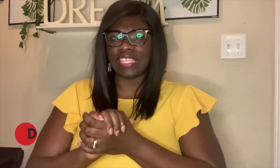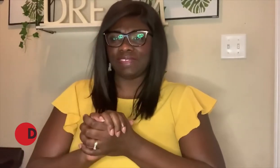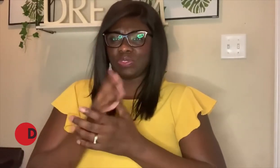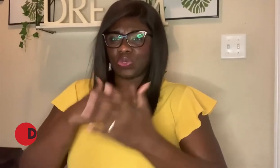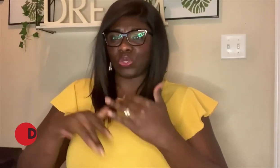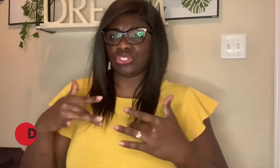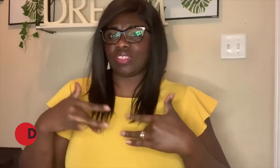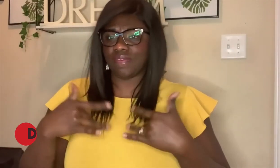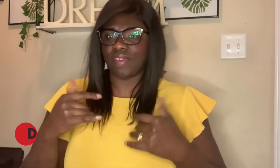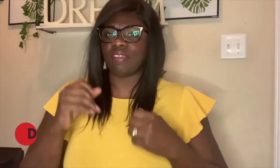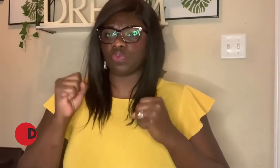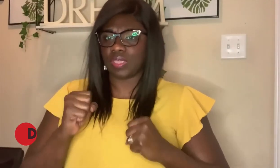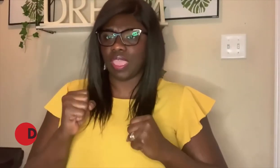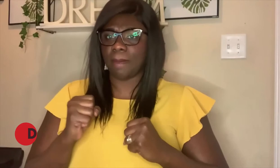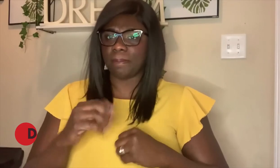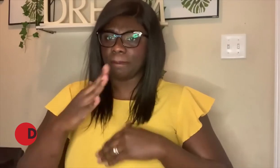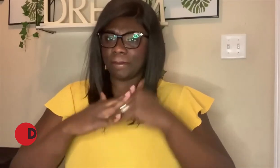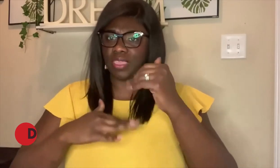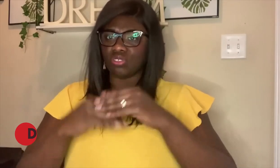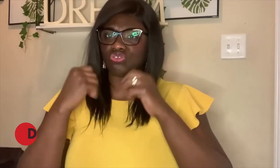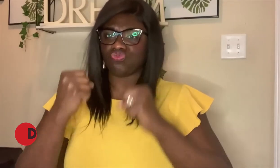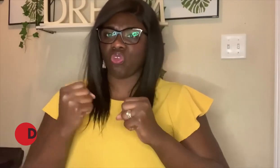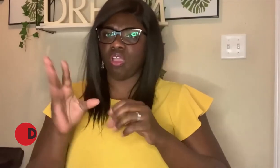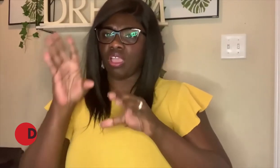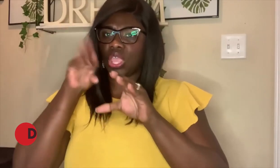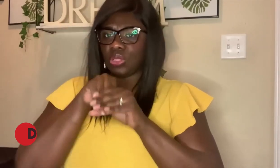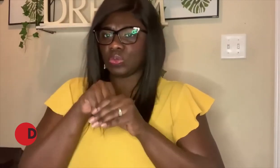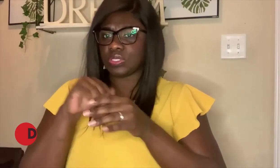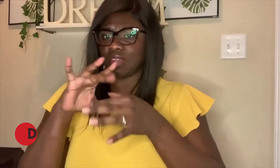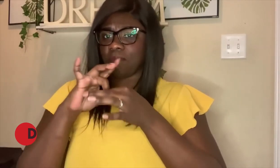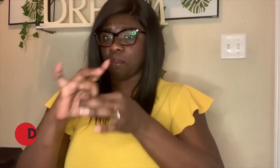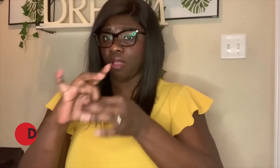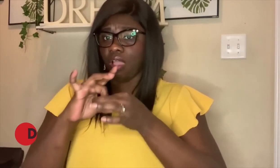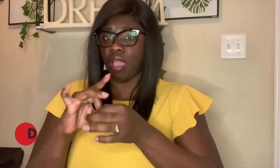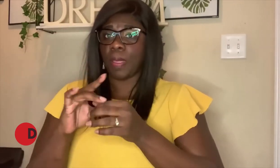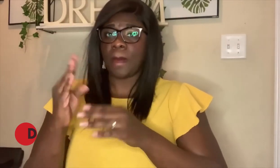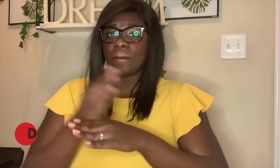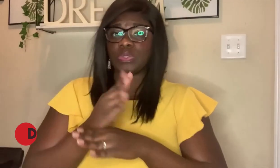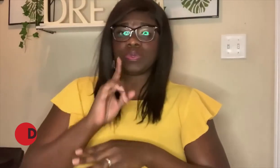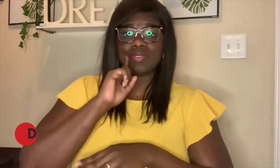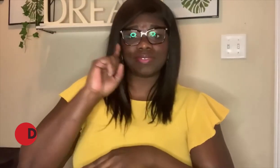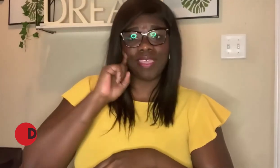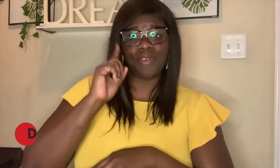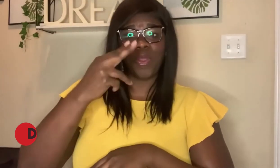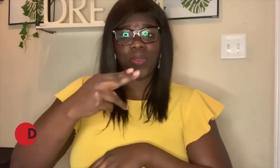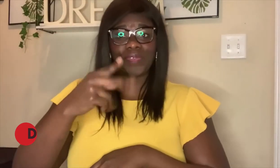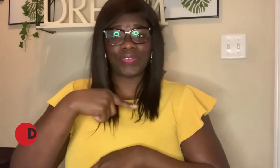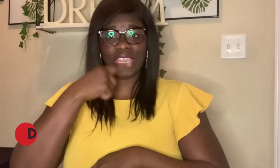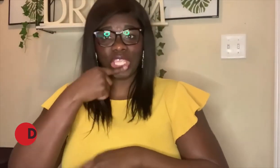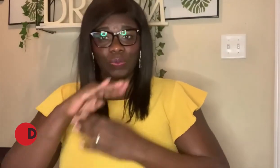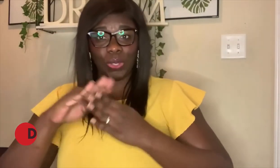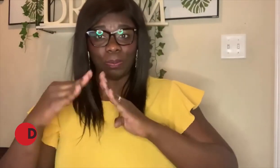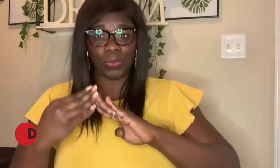we can build a stronger and inclusive bond between Deaf and hearing communities.